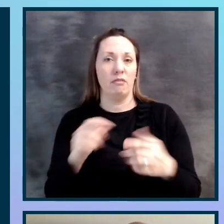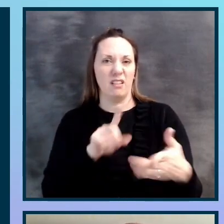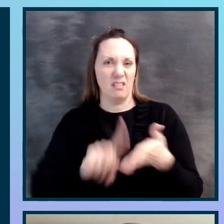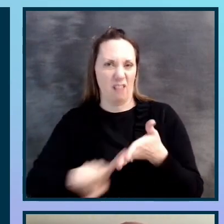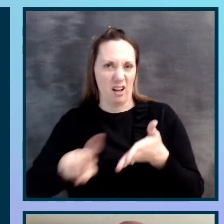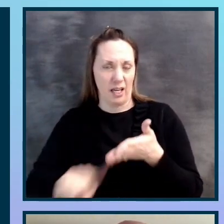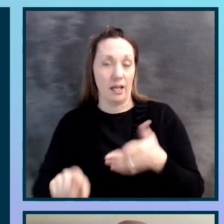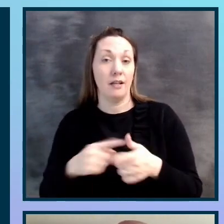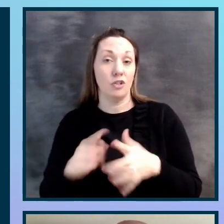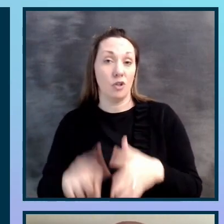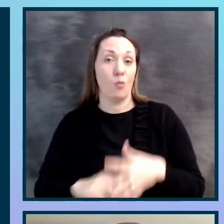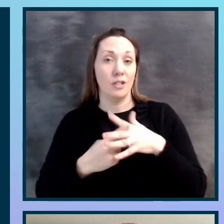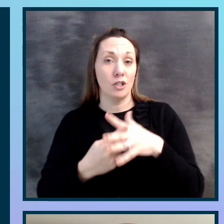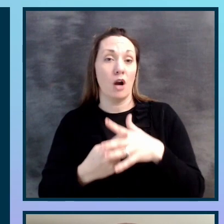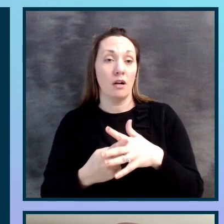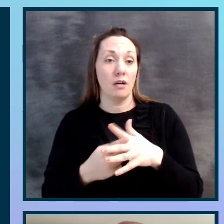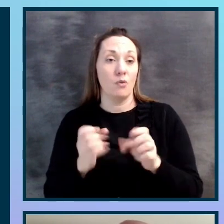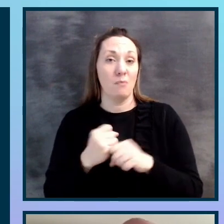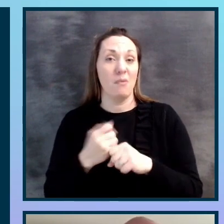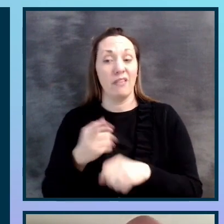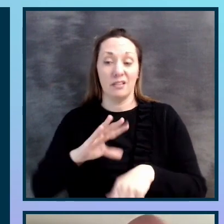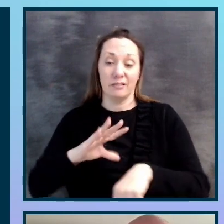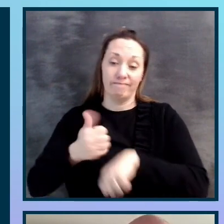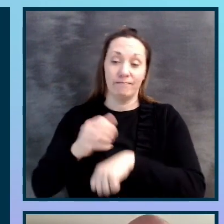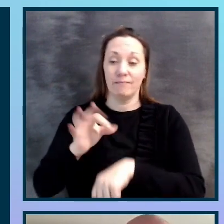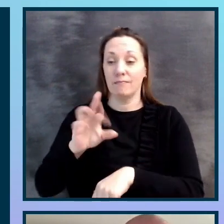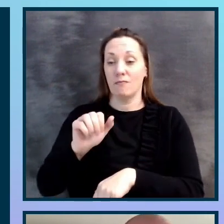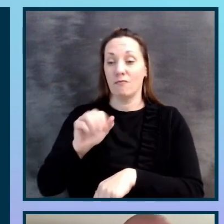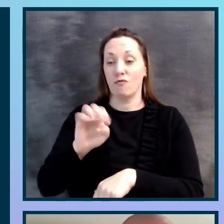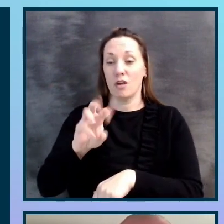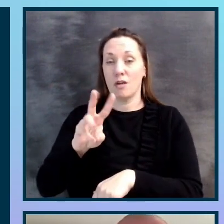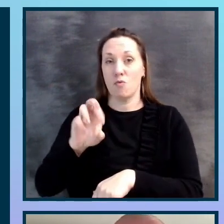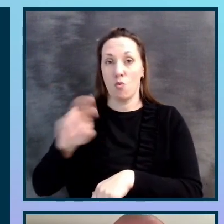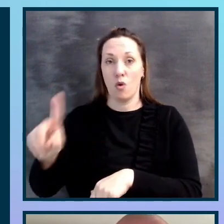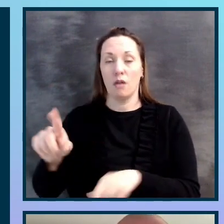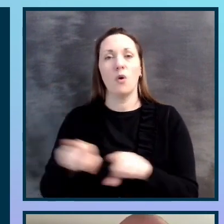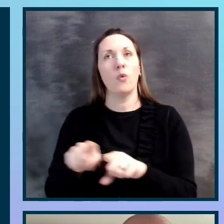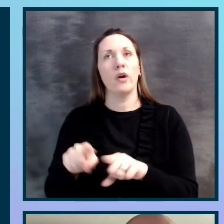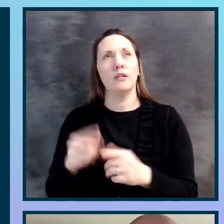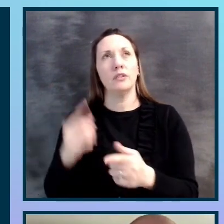And so we started, we built this framework and we also then said, "Well, we also need to then add